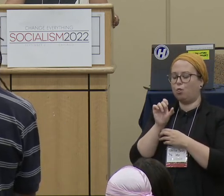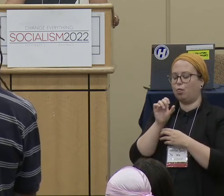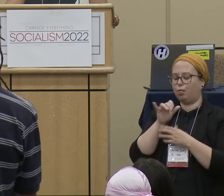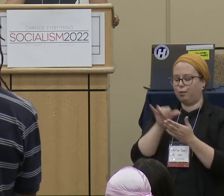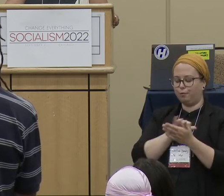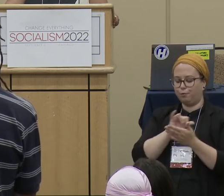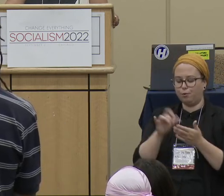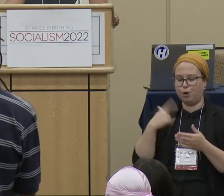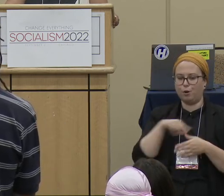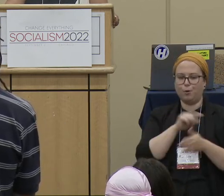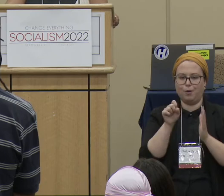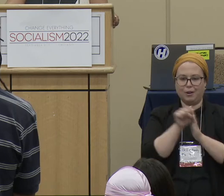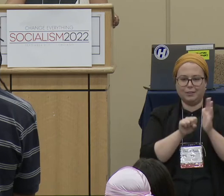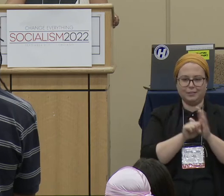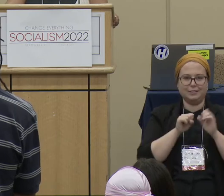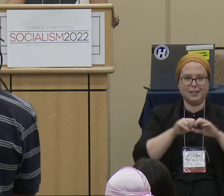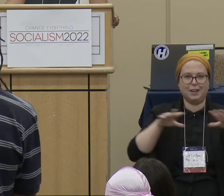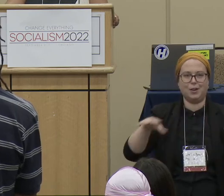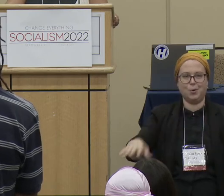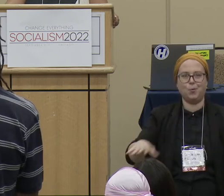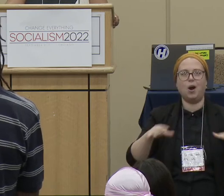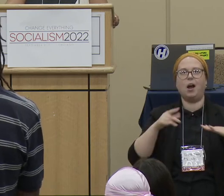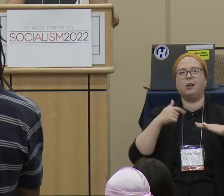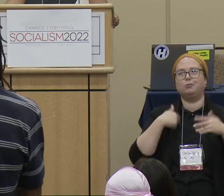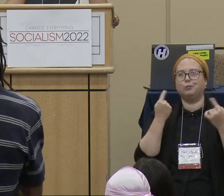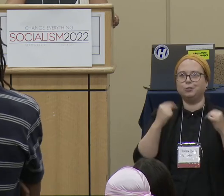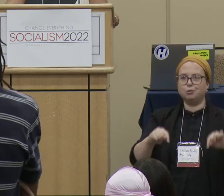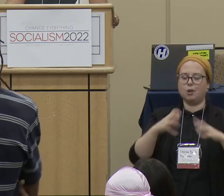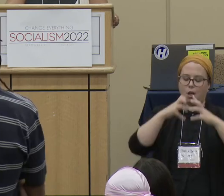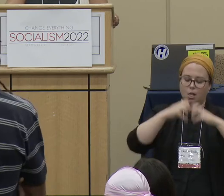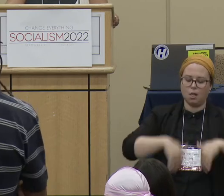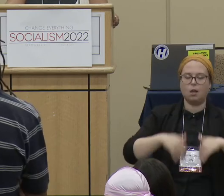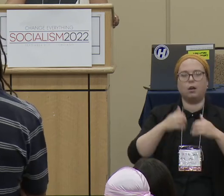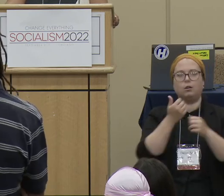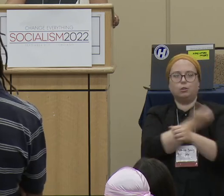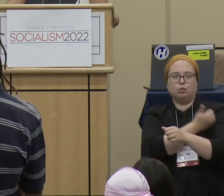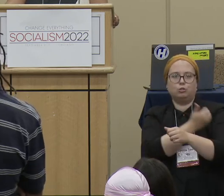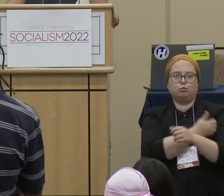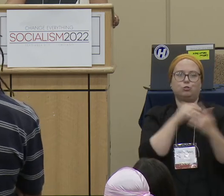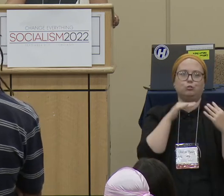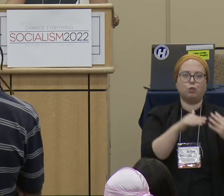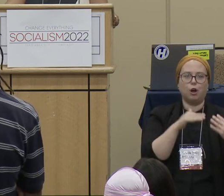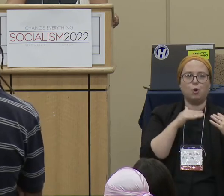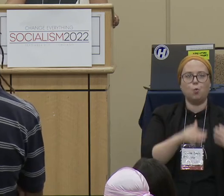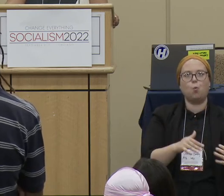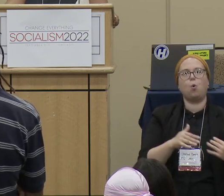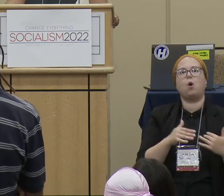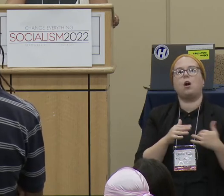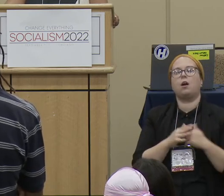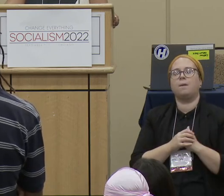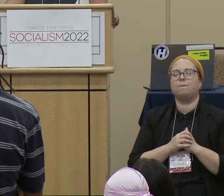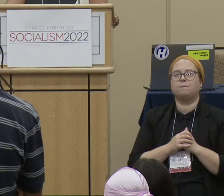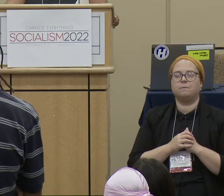But New York , grassroots organization empower mass